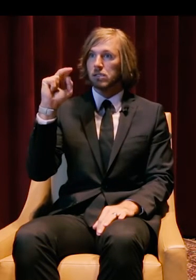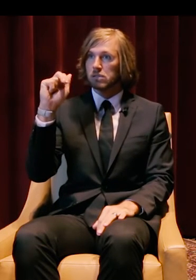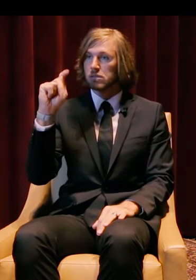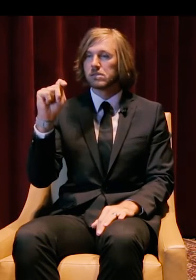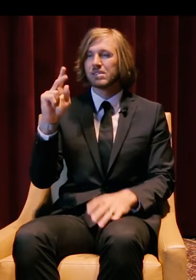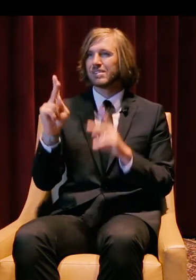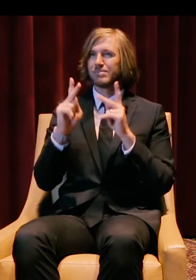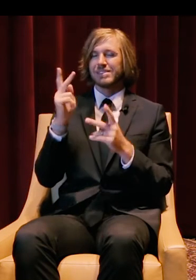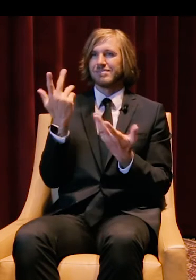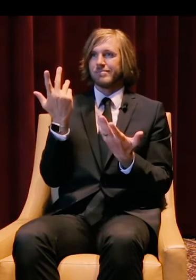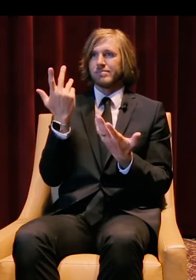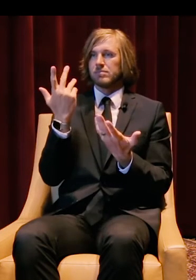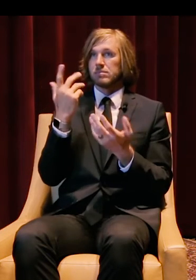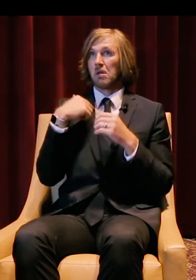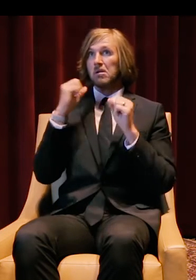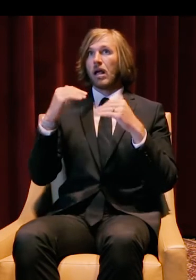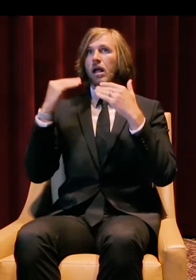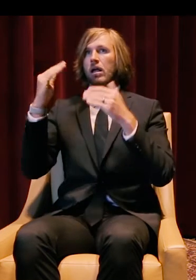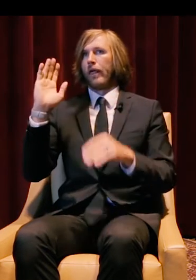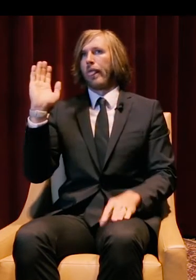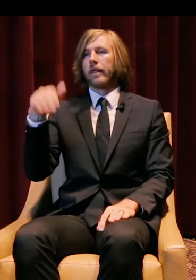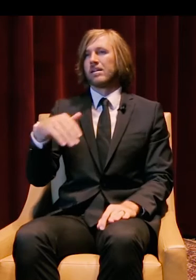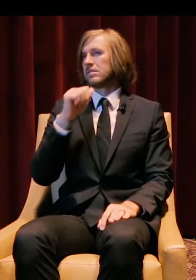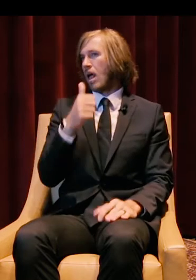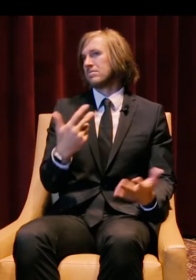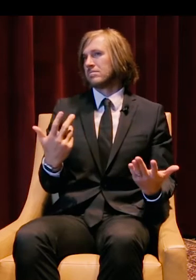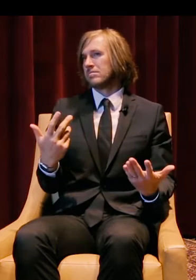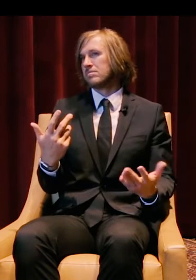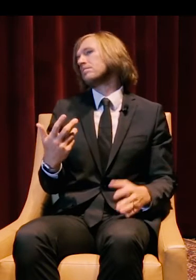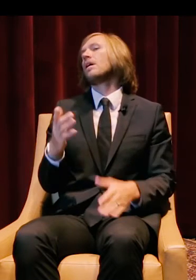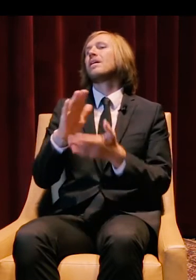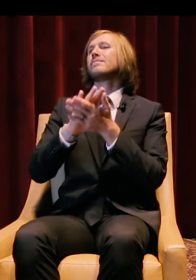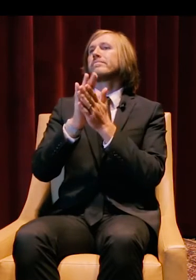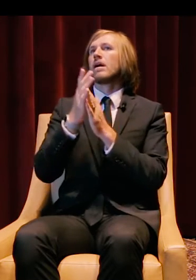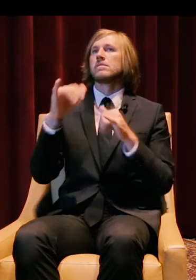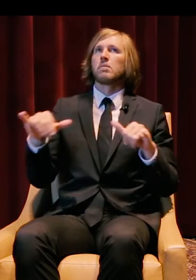people don't see the opportunity to move up. It becomes the same old thing,